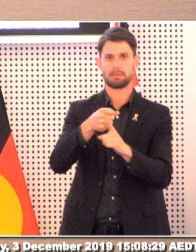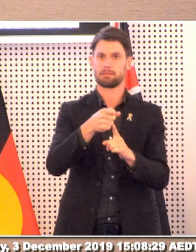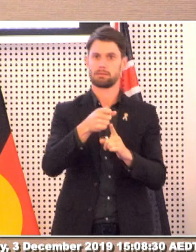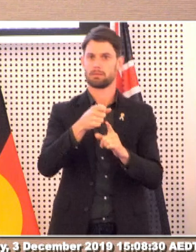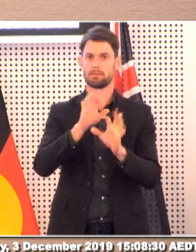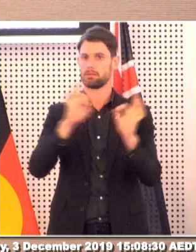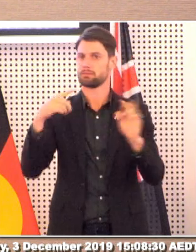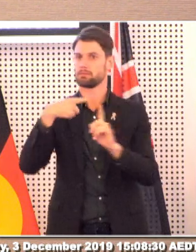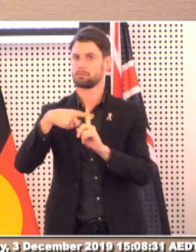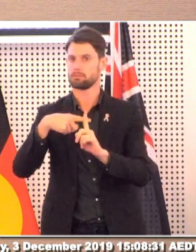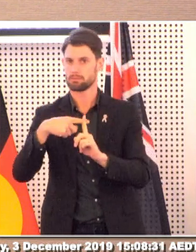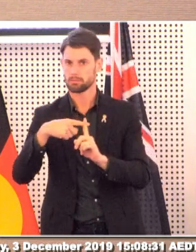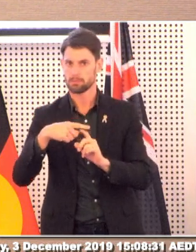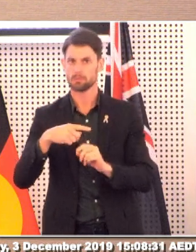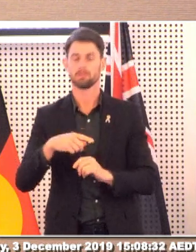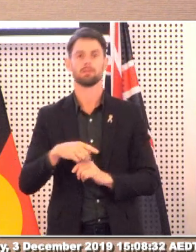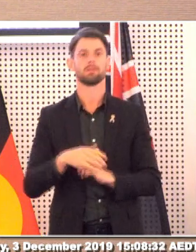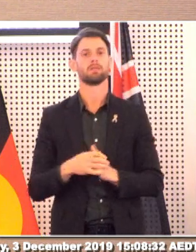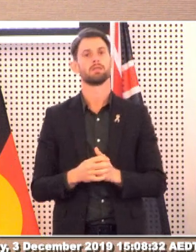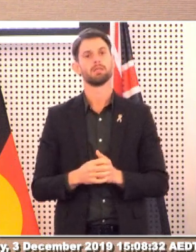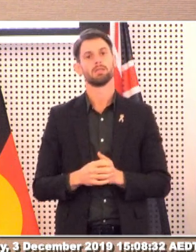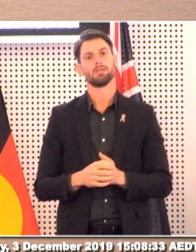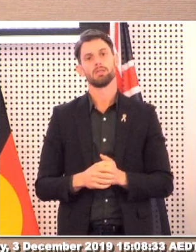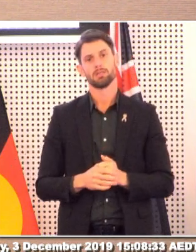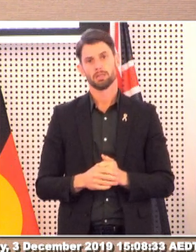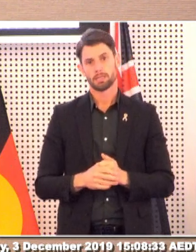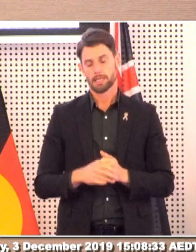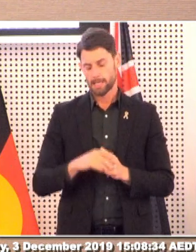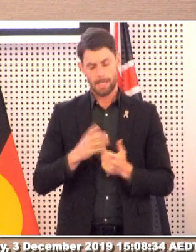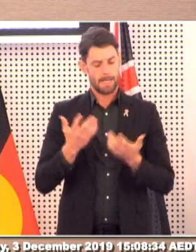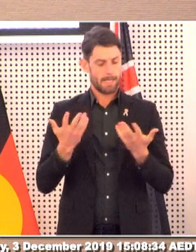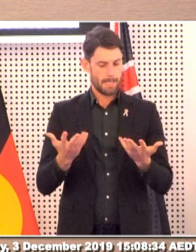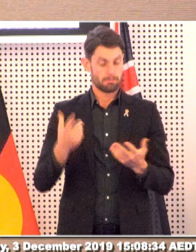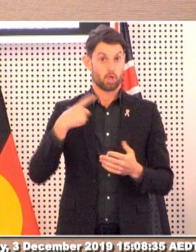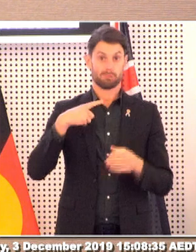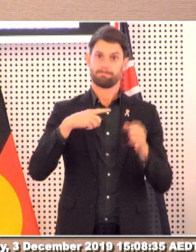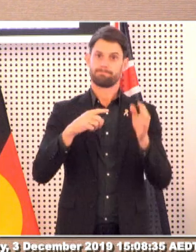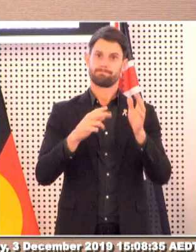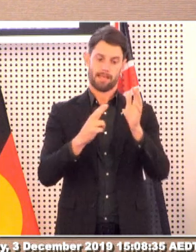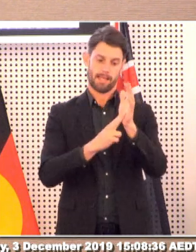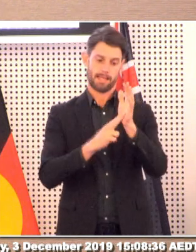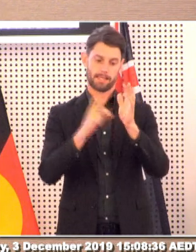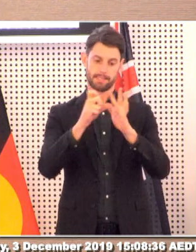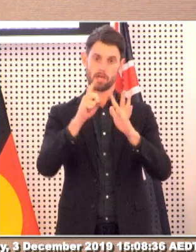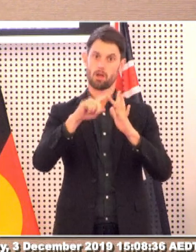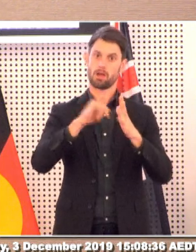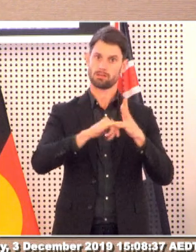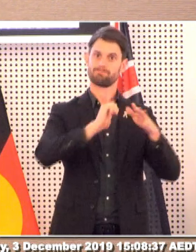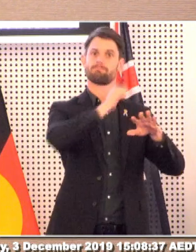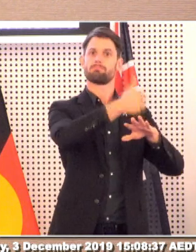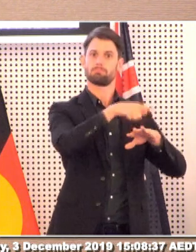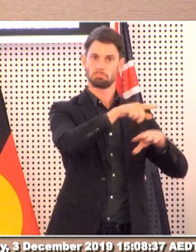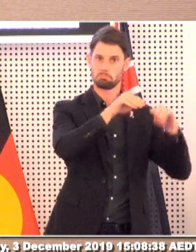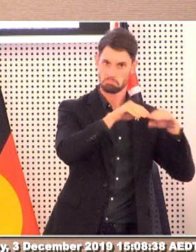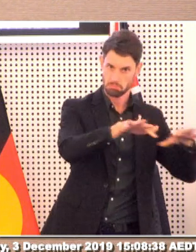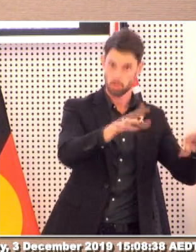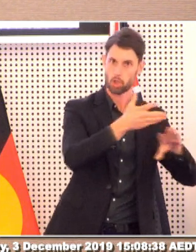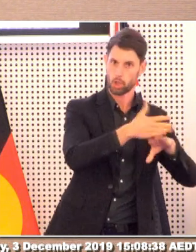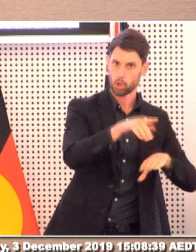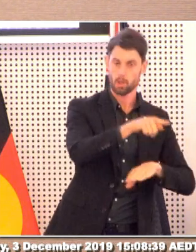with the introduction of the NDIS and SDA,